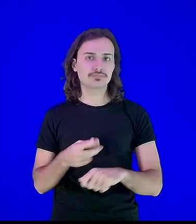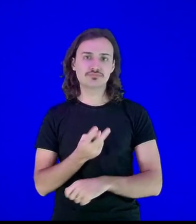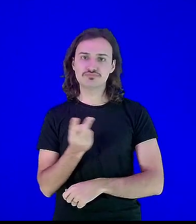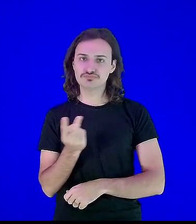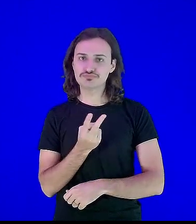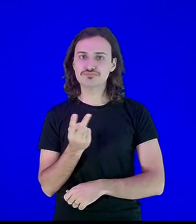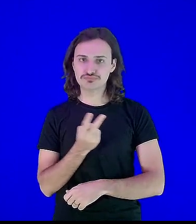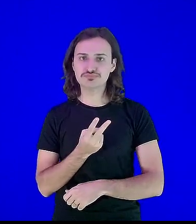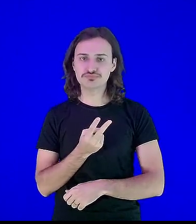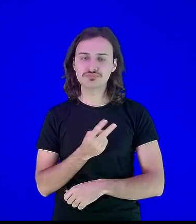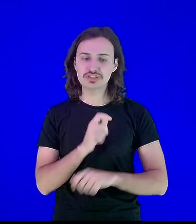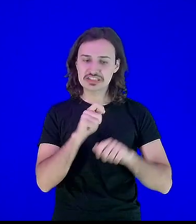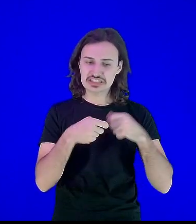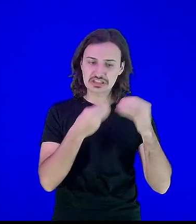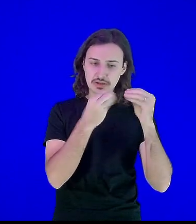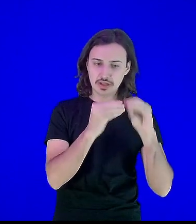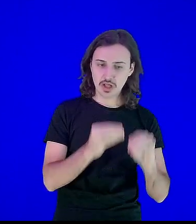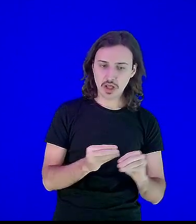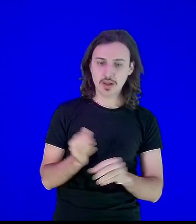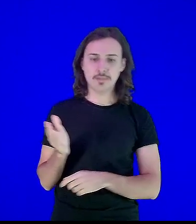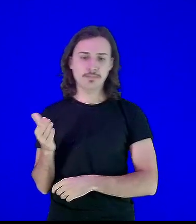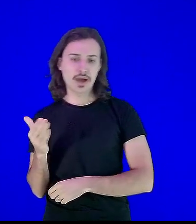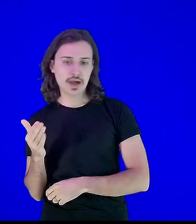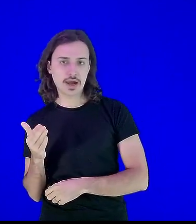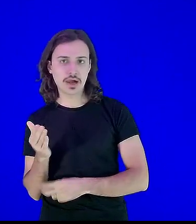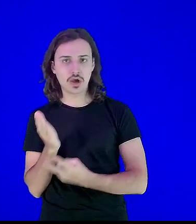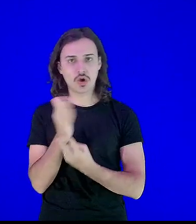I am in the next column as you can see